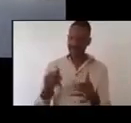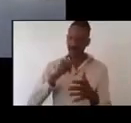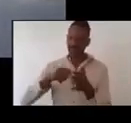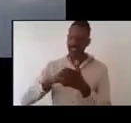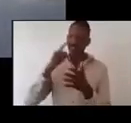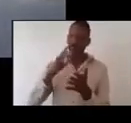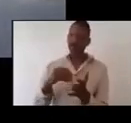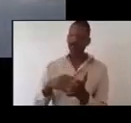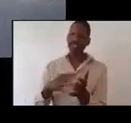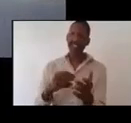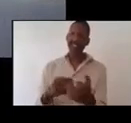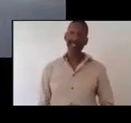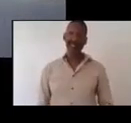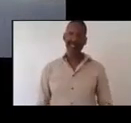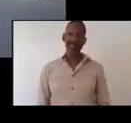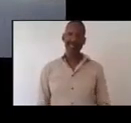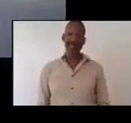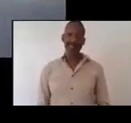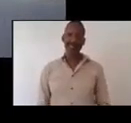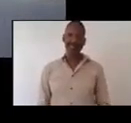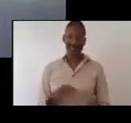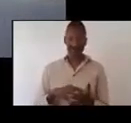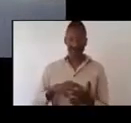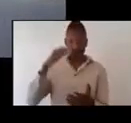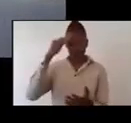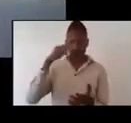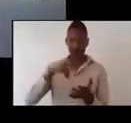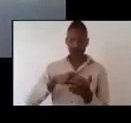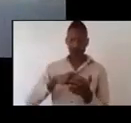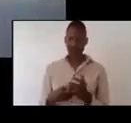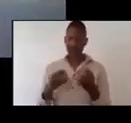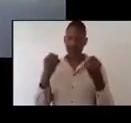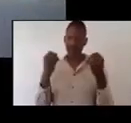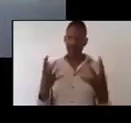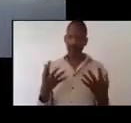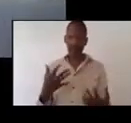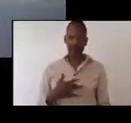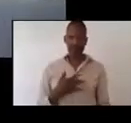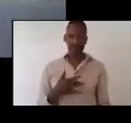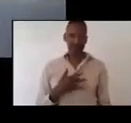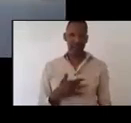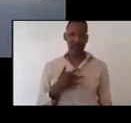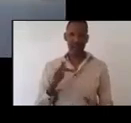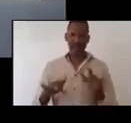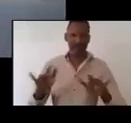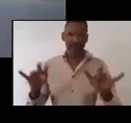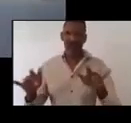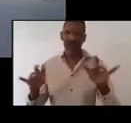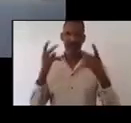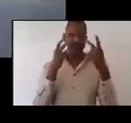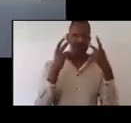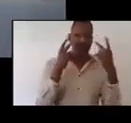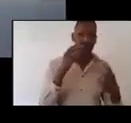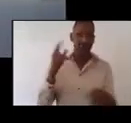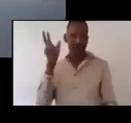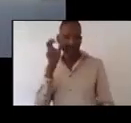In the museum's approach, learning is defined as an active multi sensory process that is directed by the learners, the children.